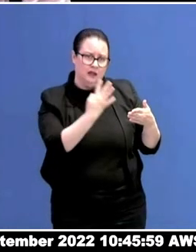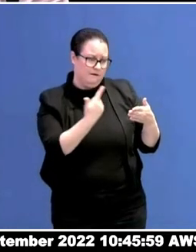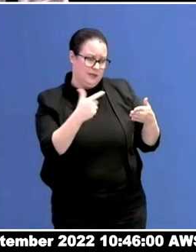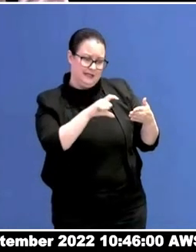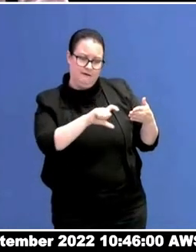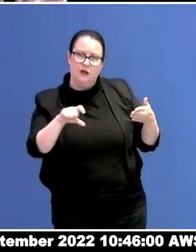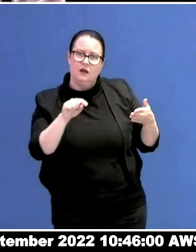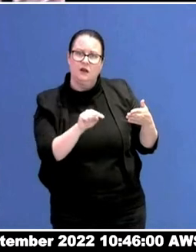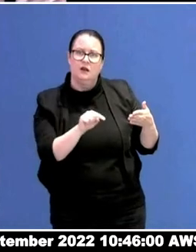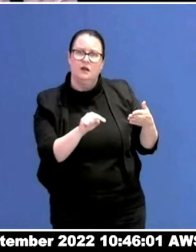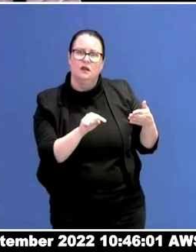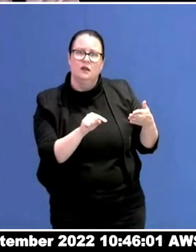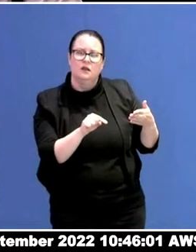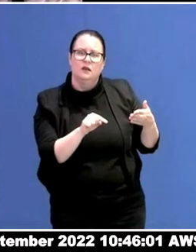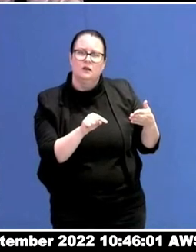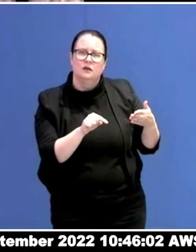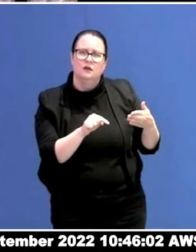And that relates to the post-detention circumstances.